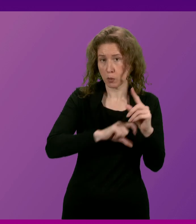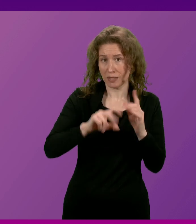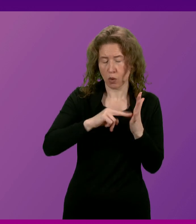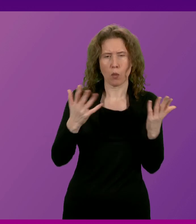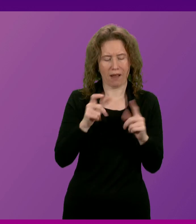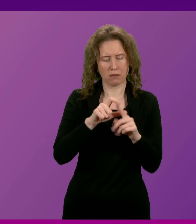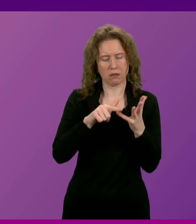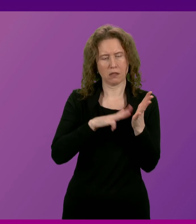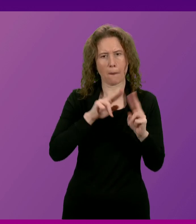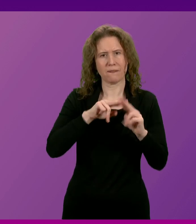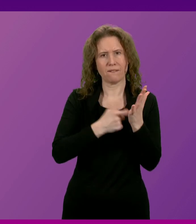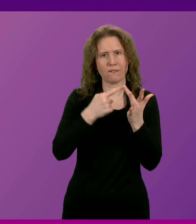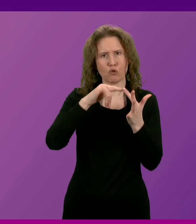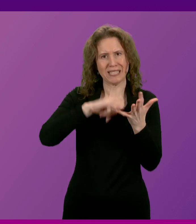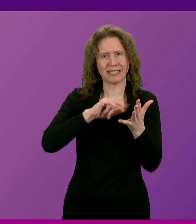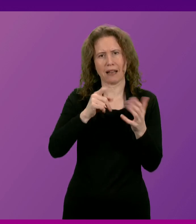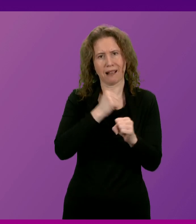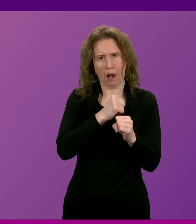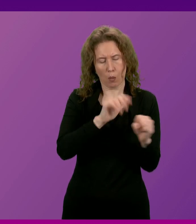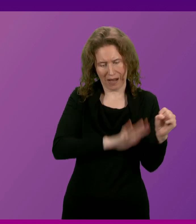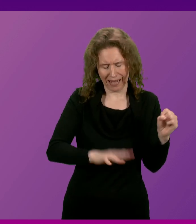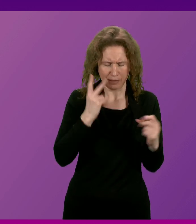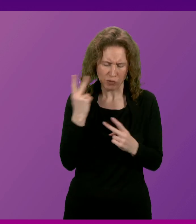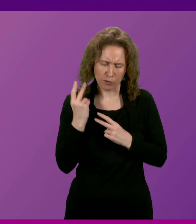Galloway that, following a review of its resources, it will withdraw